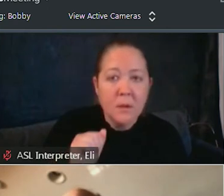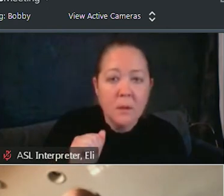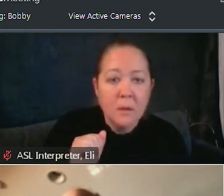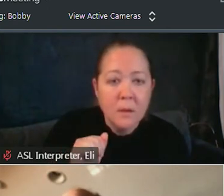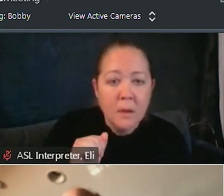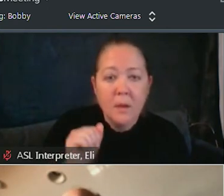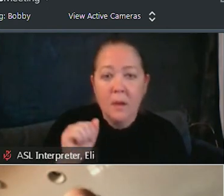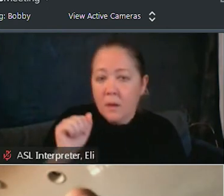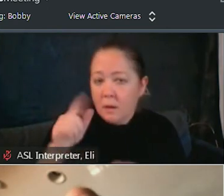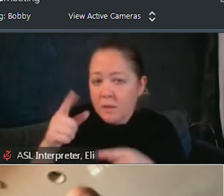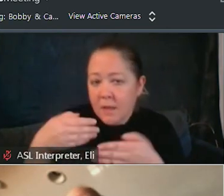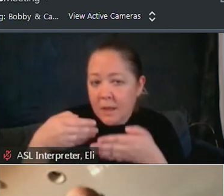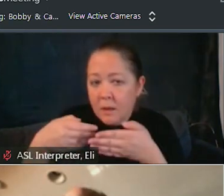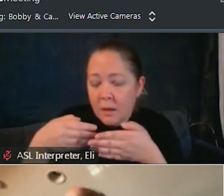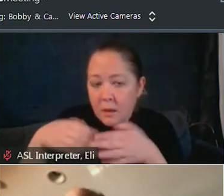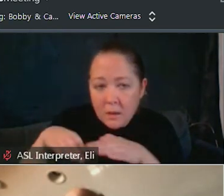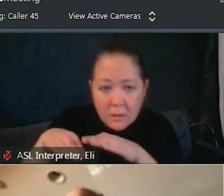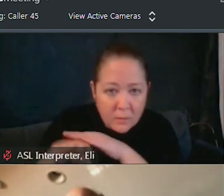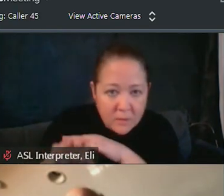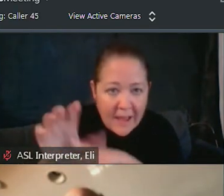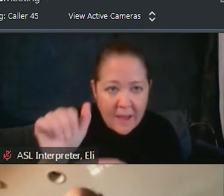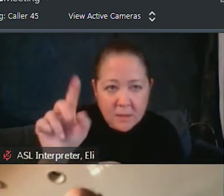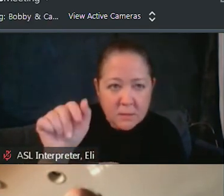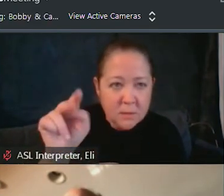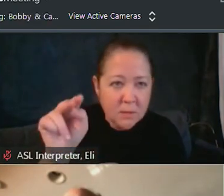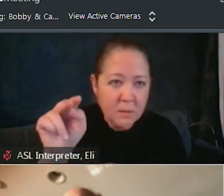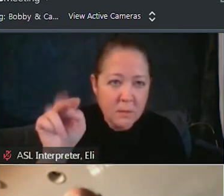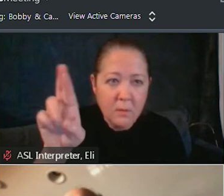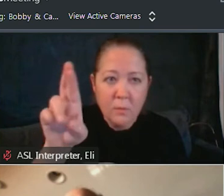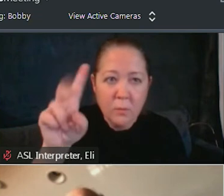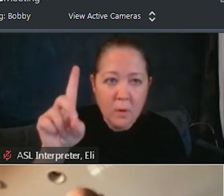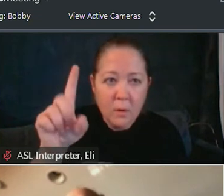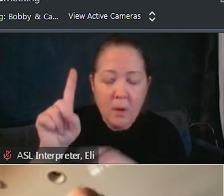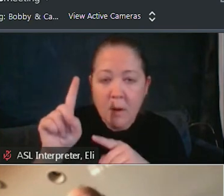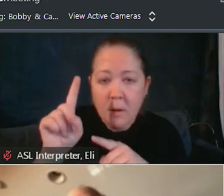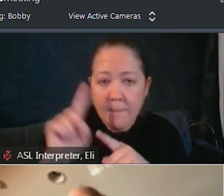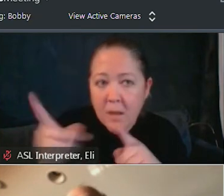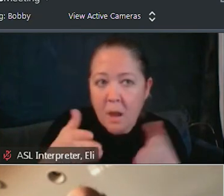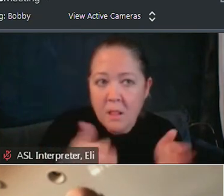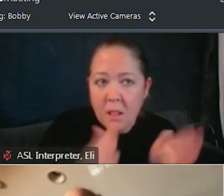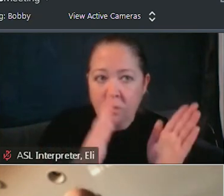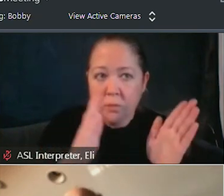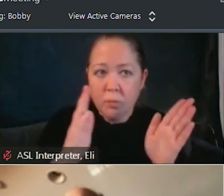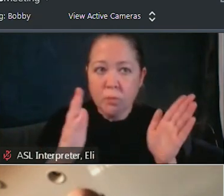However, it does provide adequate head patients to allow for the best July for the master plan,